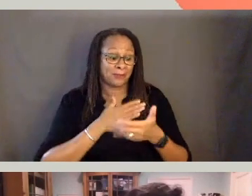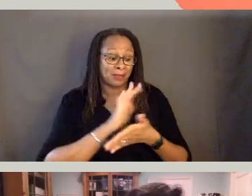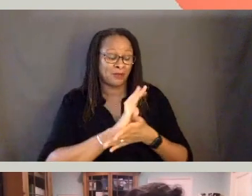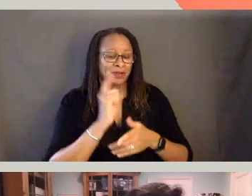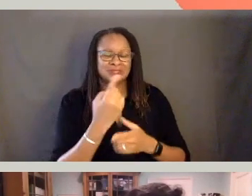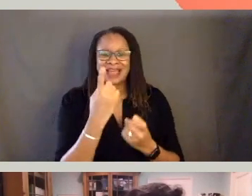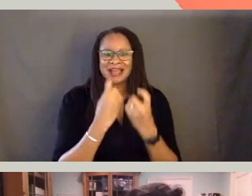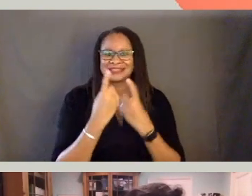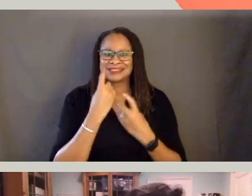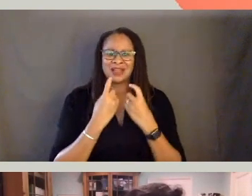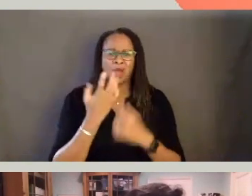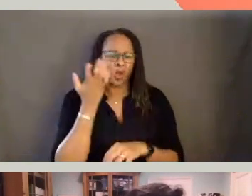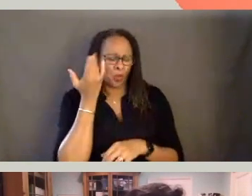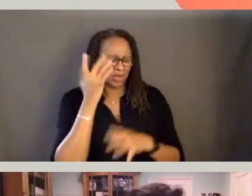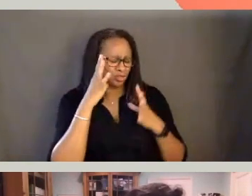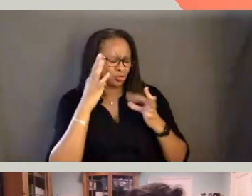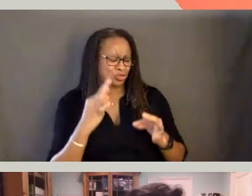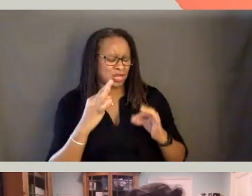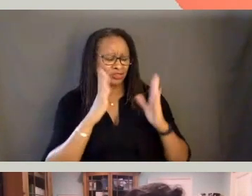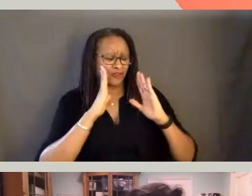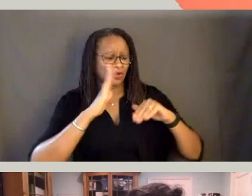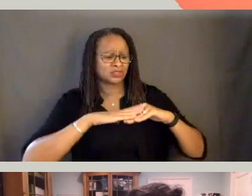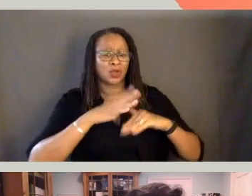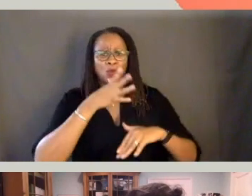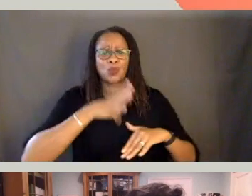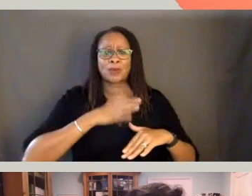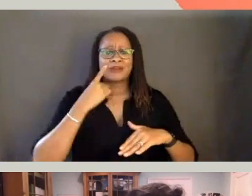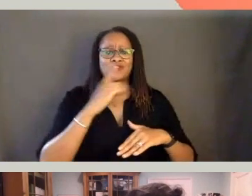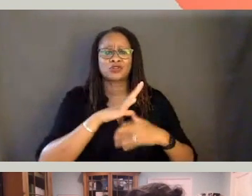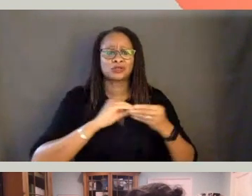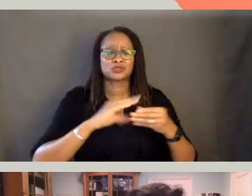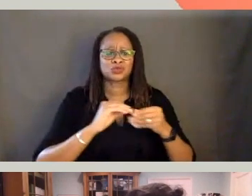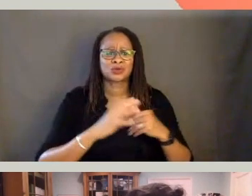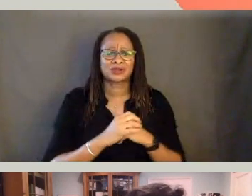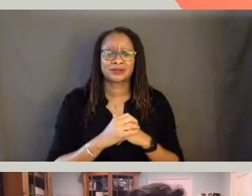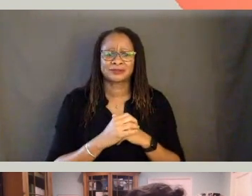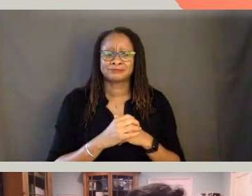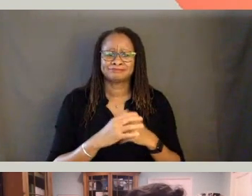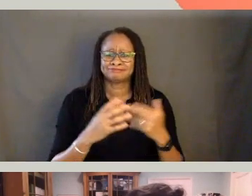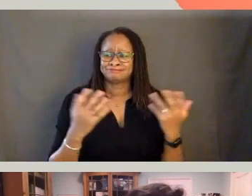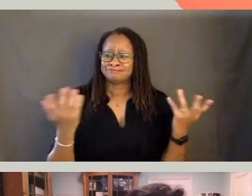why did you decide to focus on women for your story? And I'm just like, why wouldn't I?